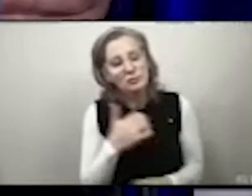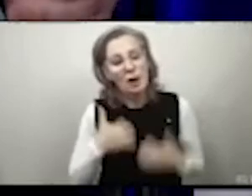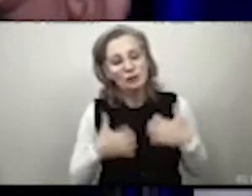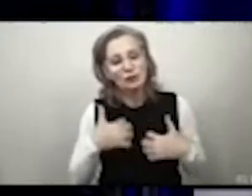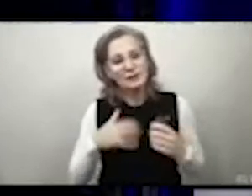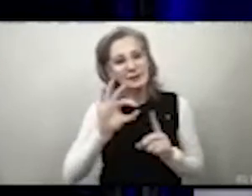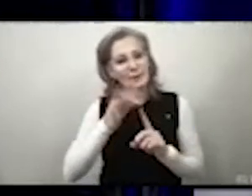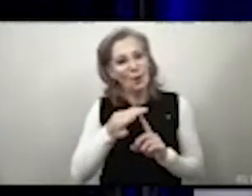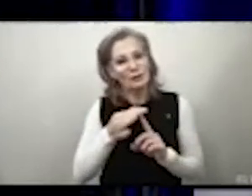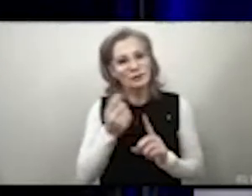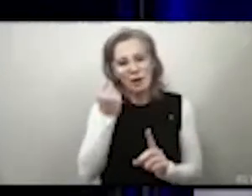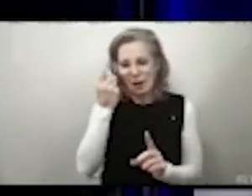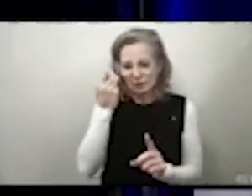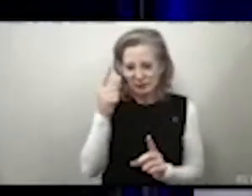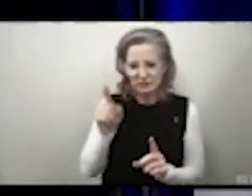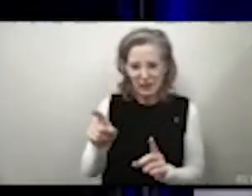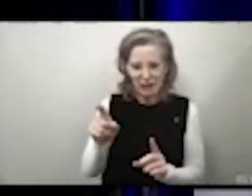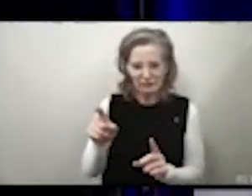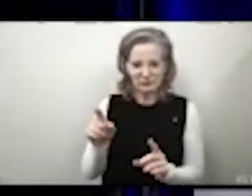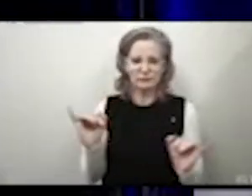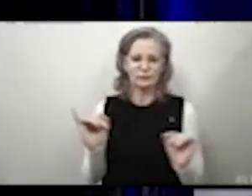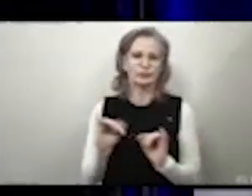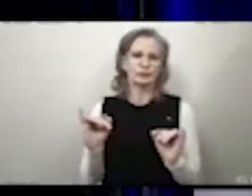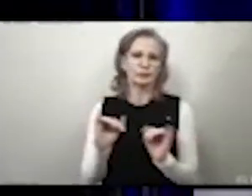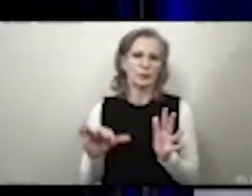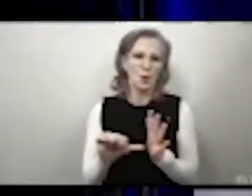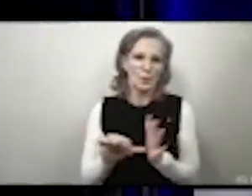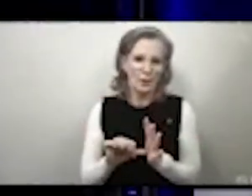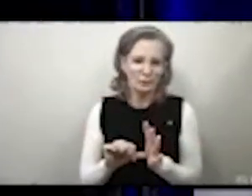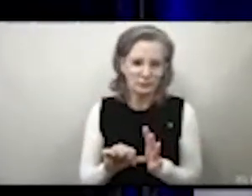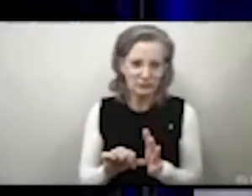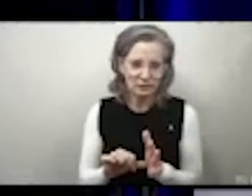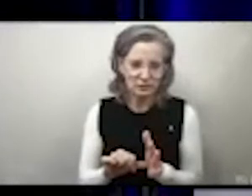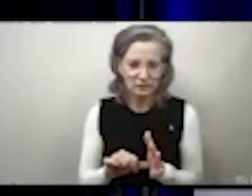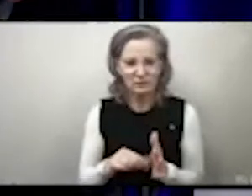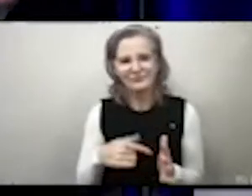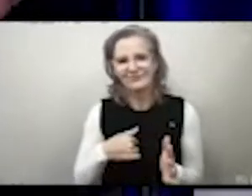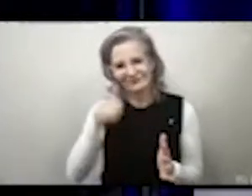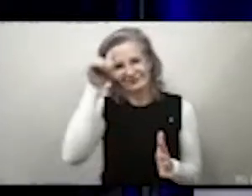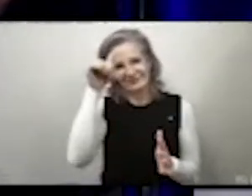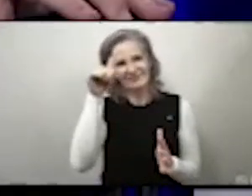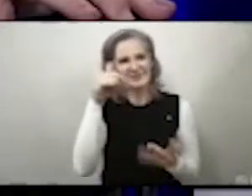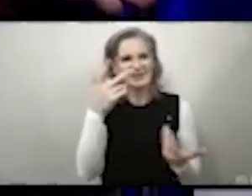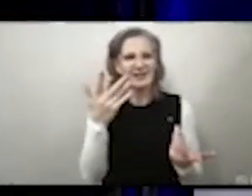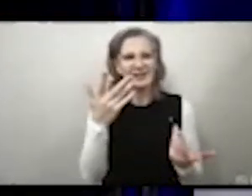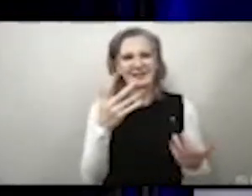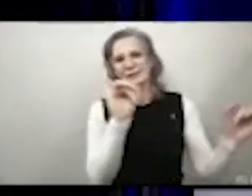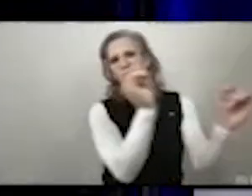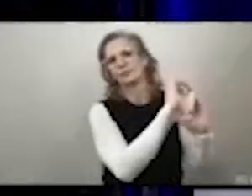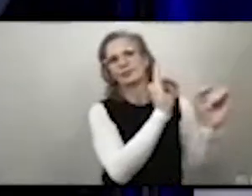problems, leave aside the, you know, the catastropheand the black swan or whatever, but things that are with us and can get